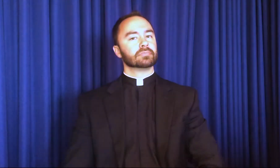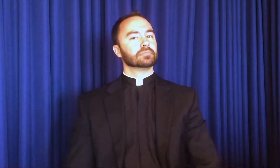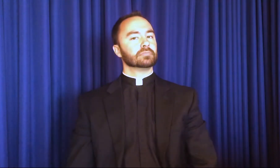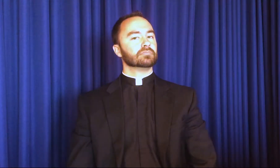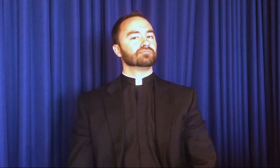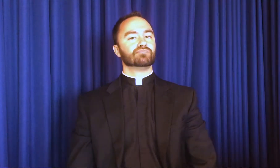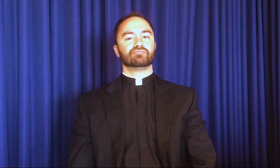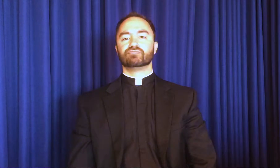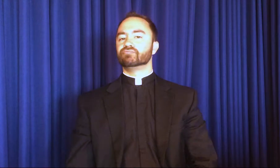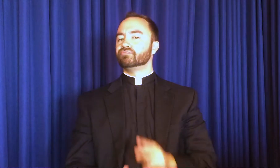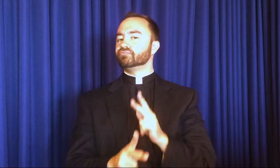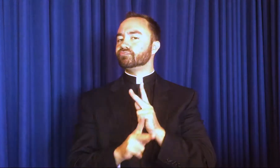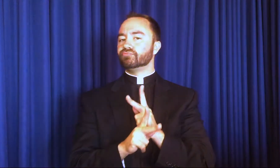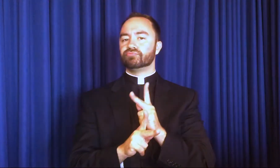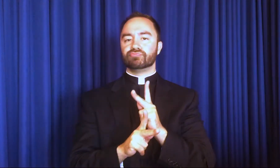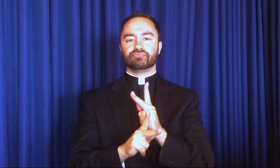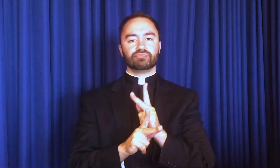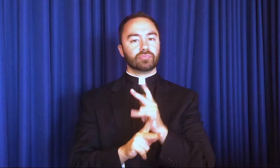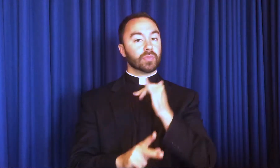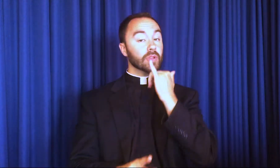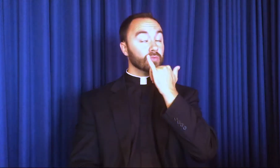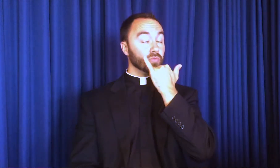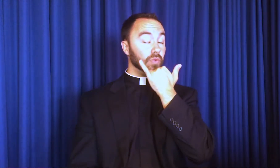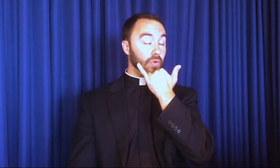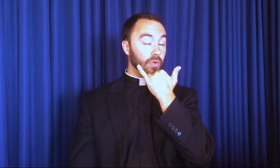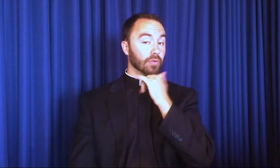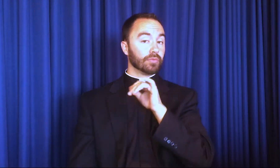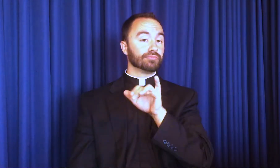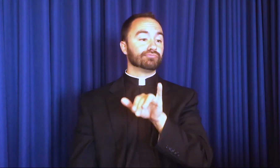but be careful because that's not right.